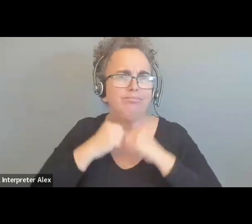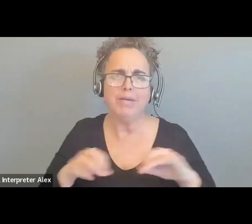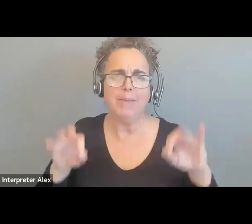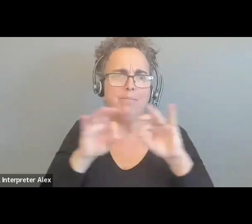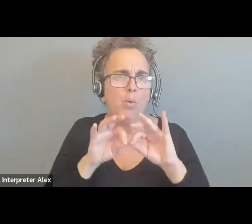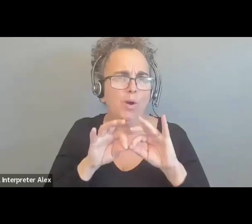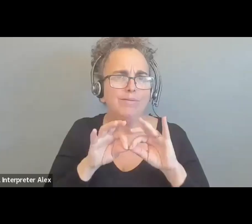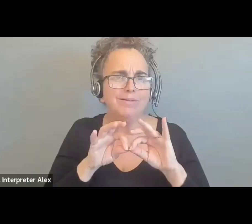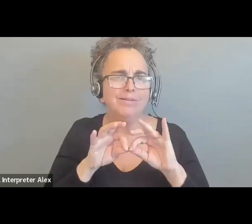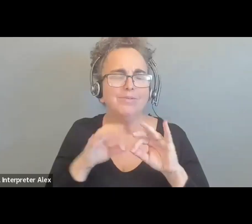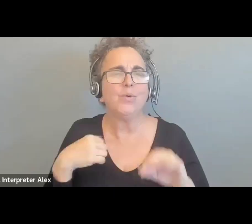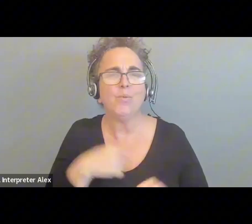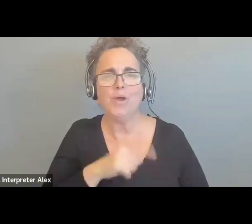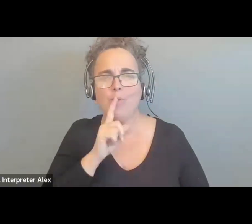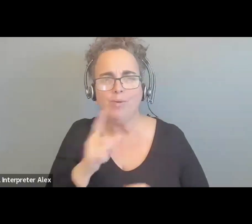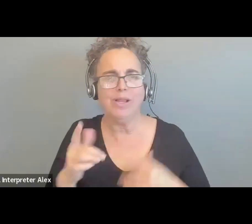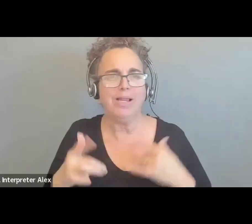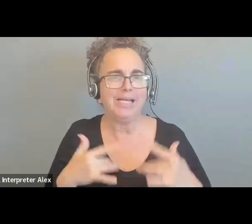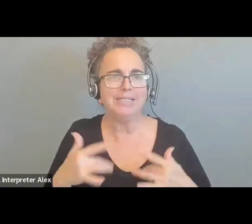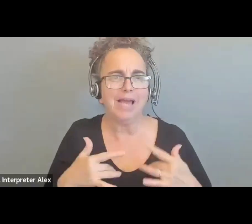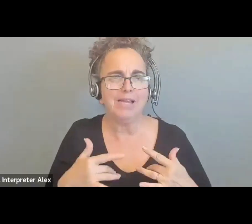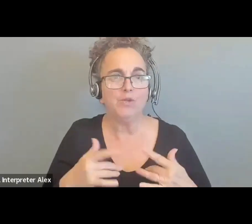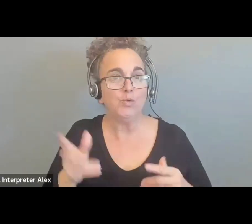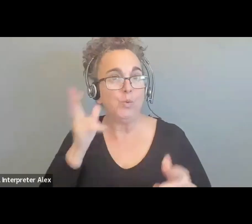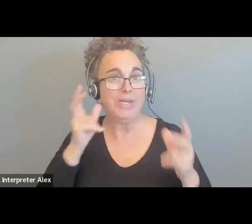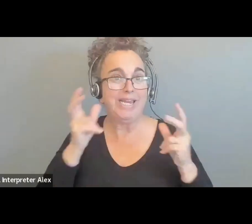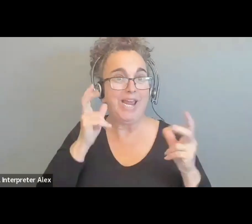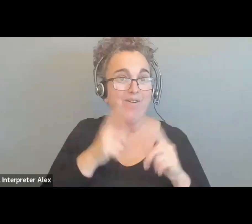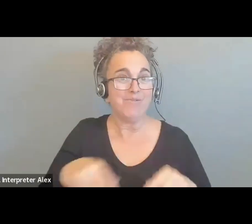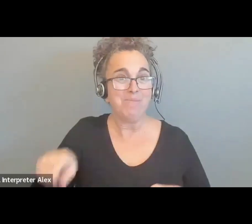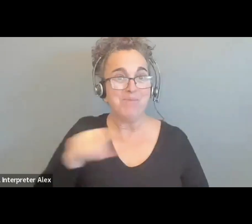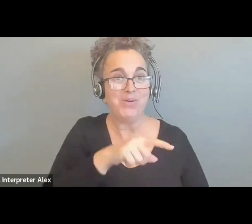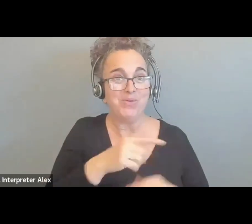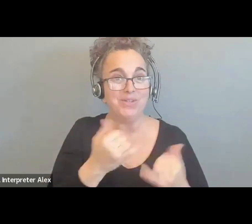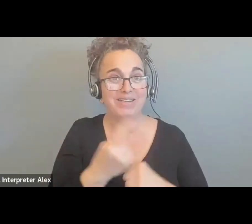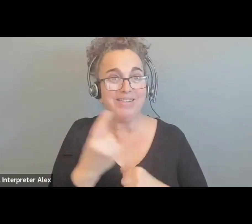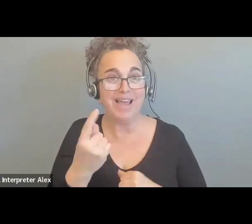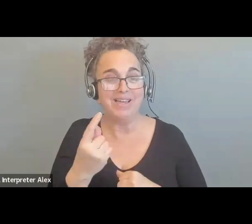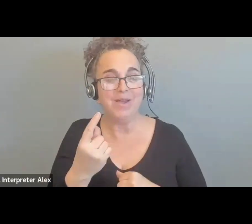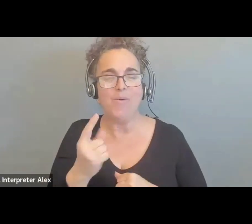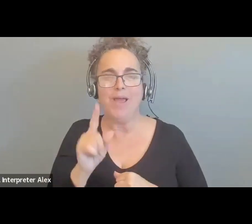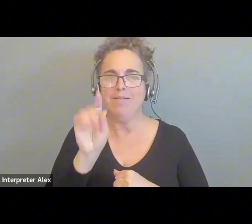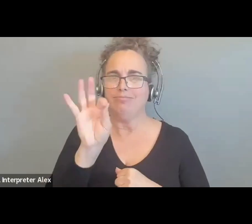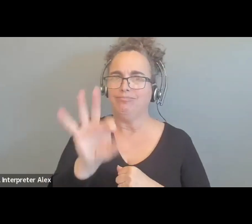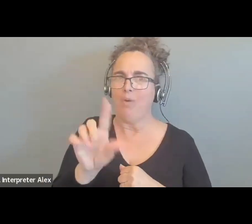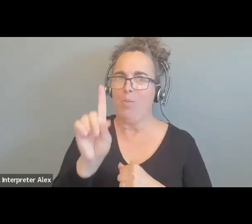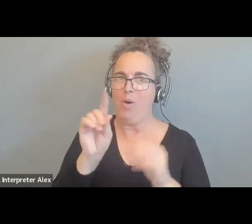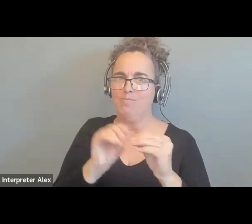So we're really excited to, to hear from all of you today. There is one other question in here.